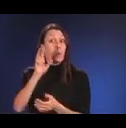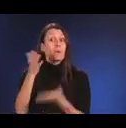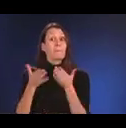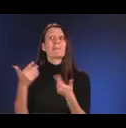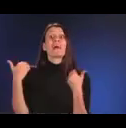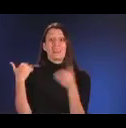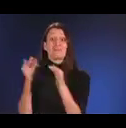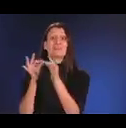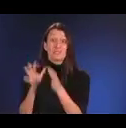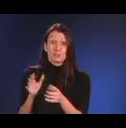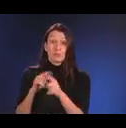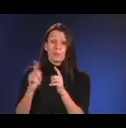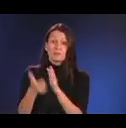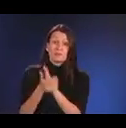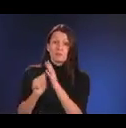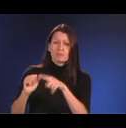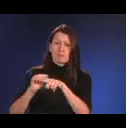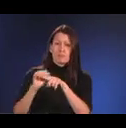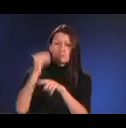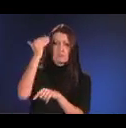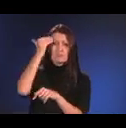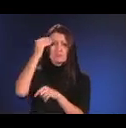Maybe there are no interpreters, or if there is an interpreter,